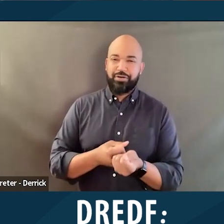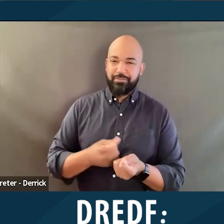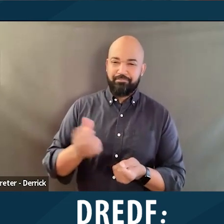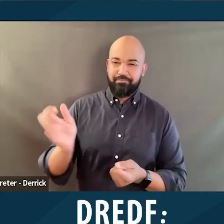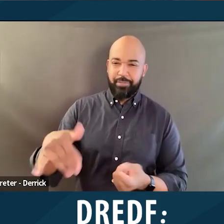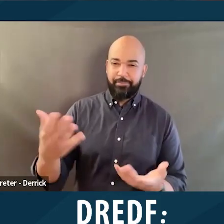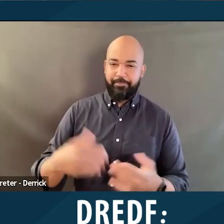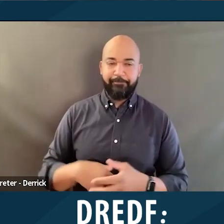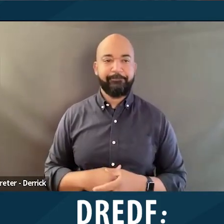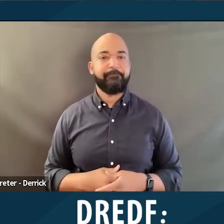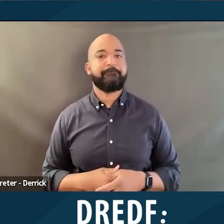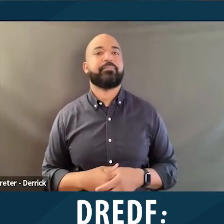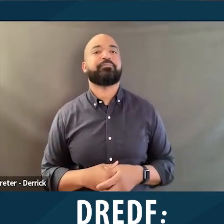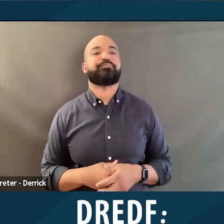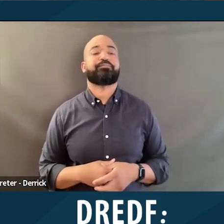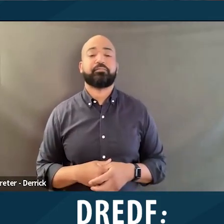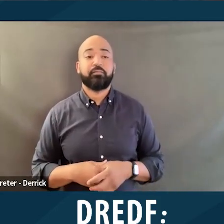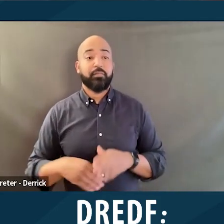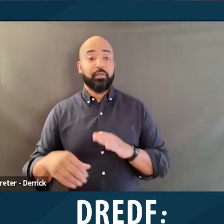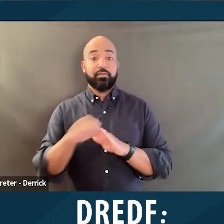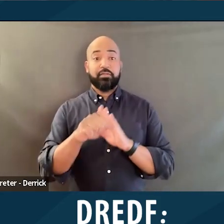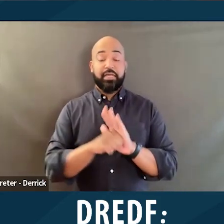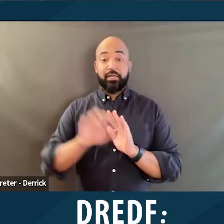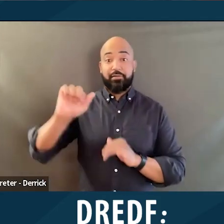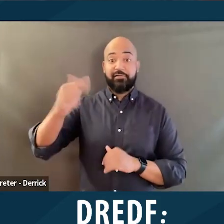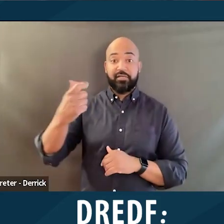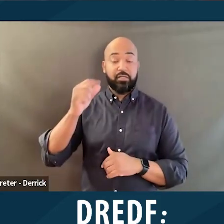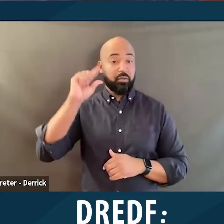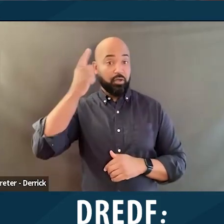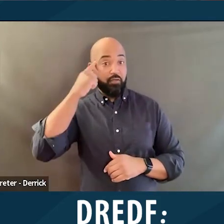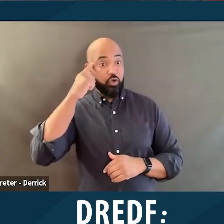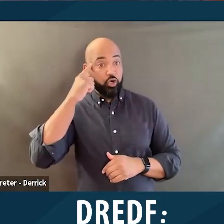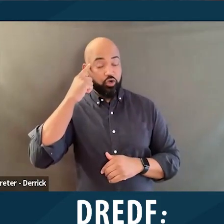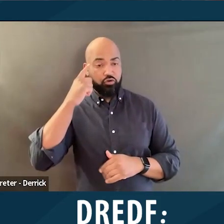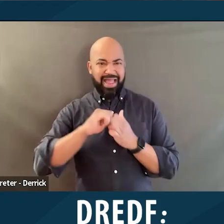How do we contact our State Attorney General or our Governor? So, to find your State Attorney